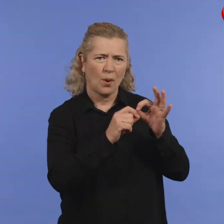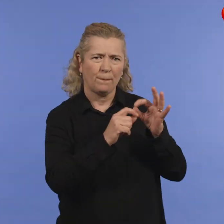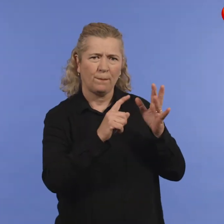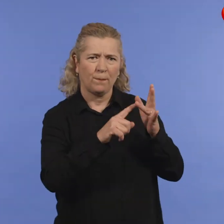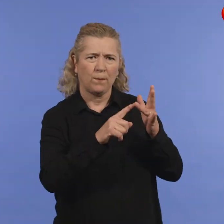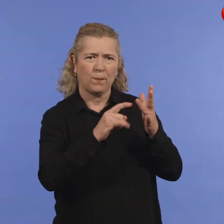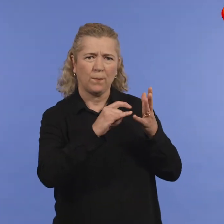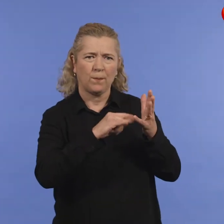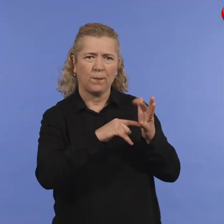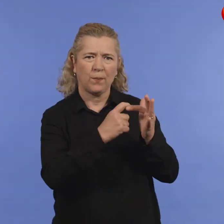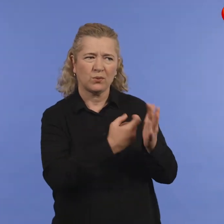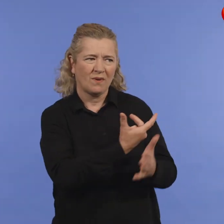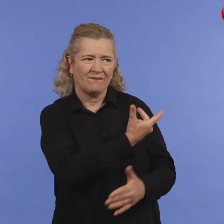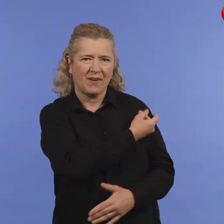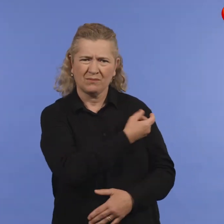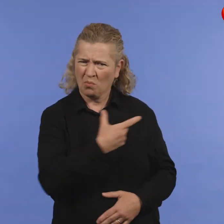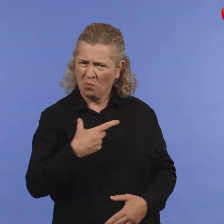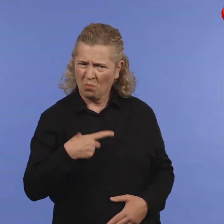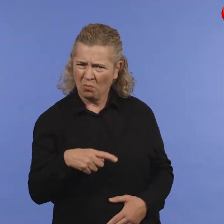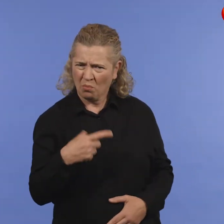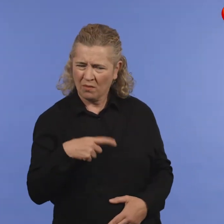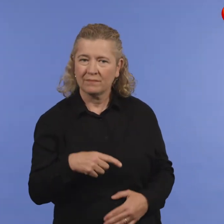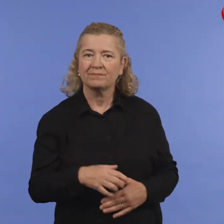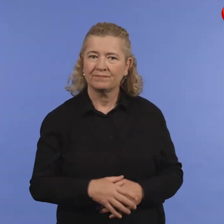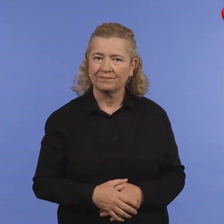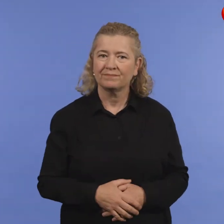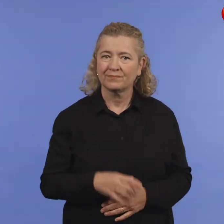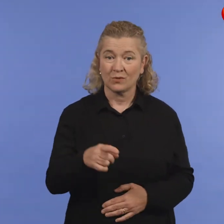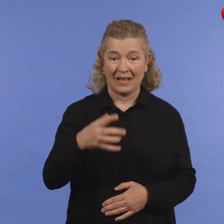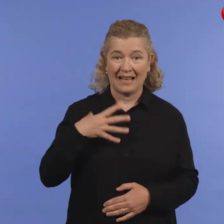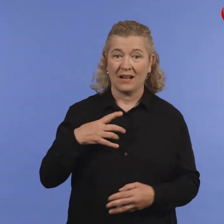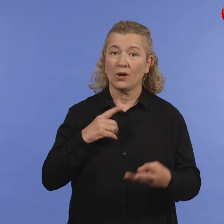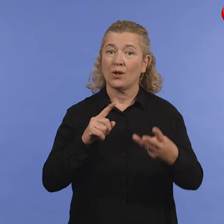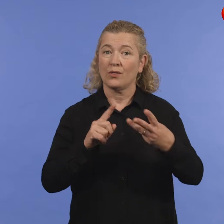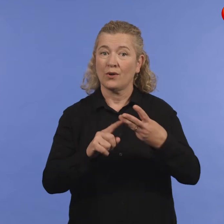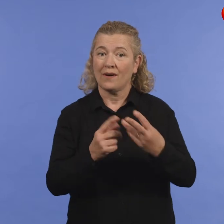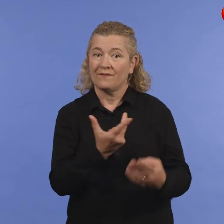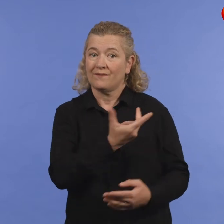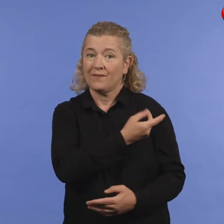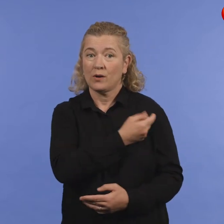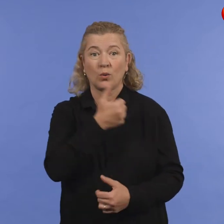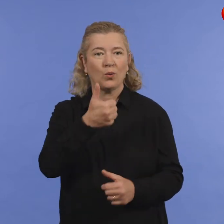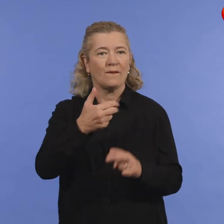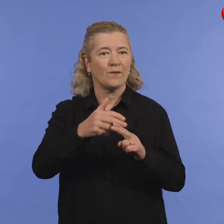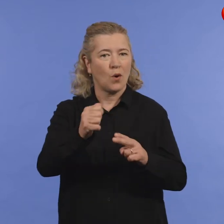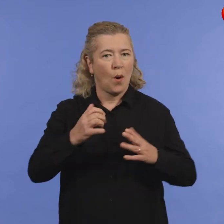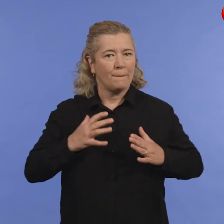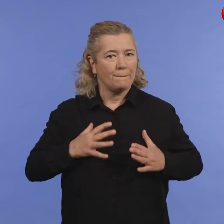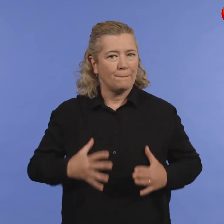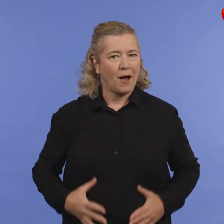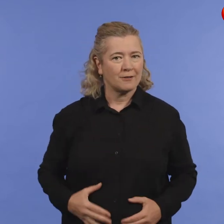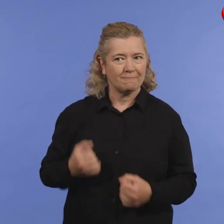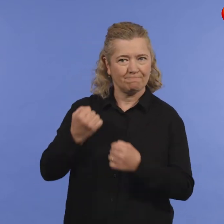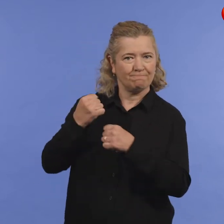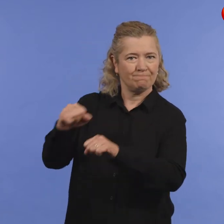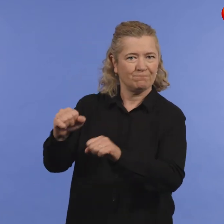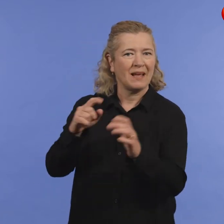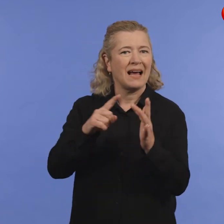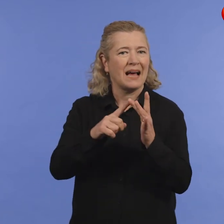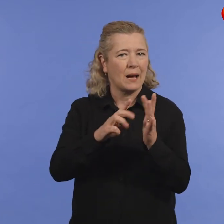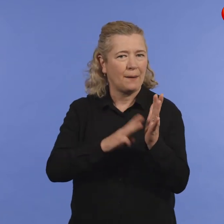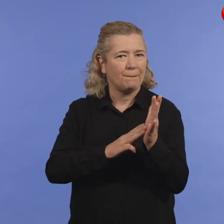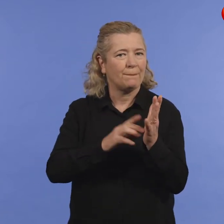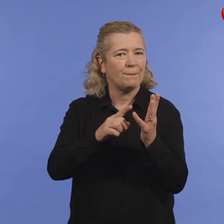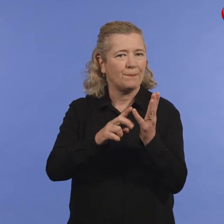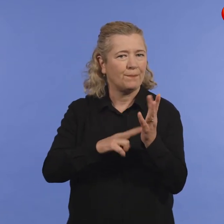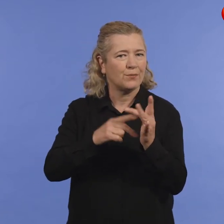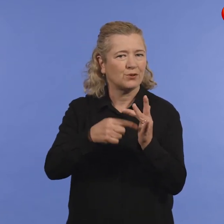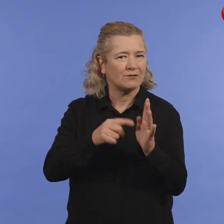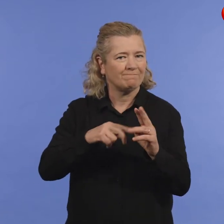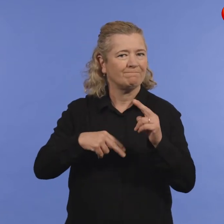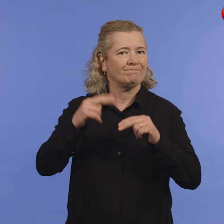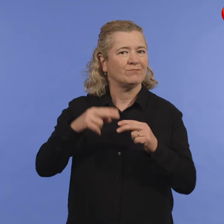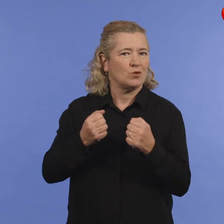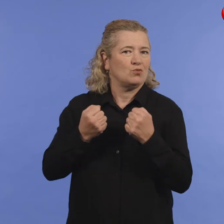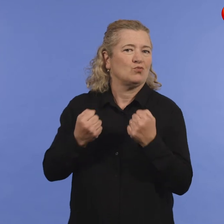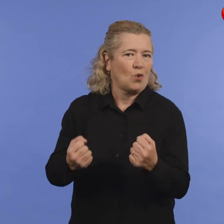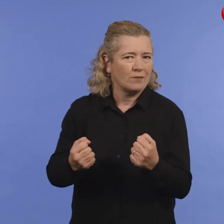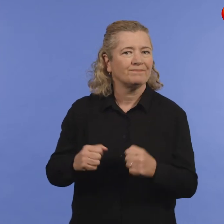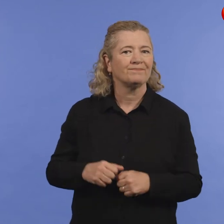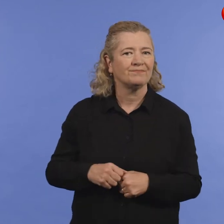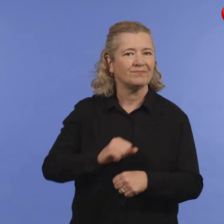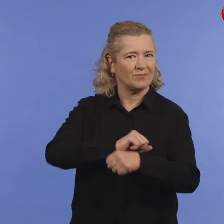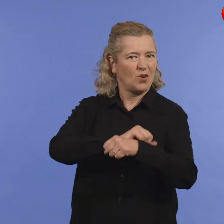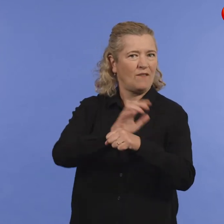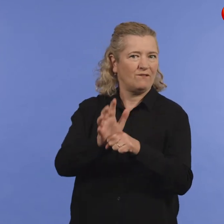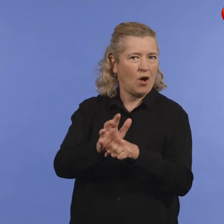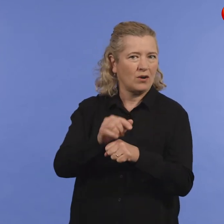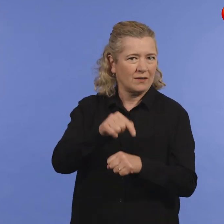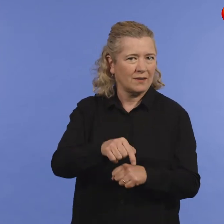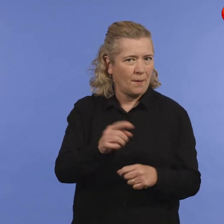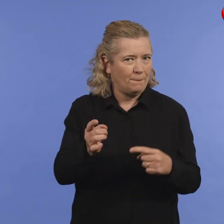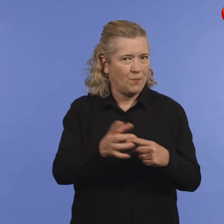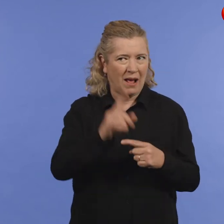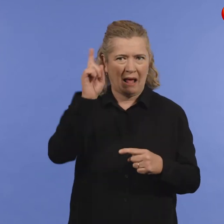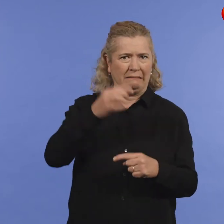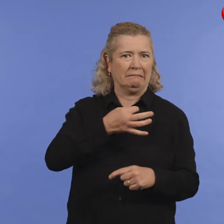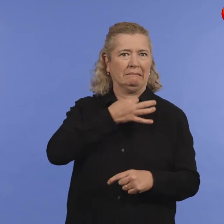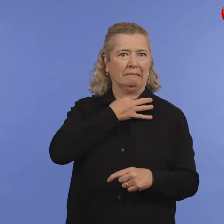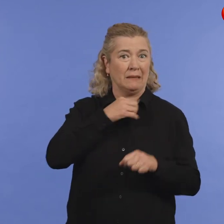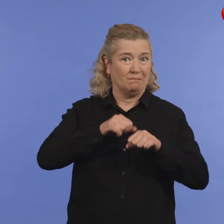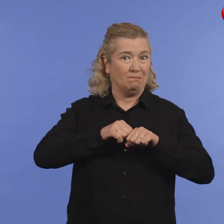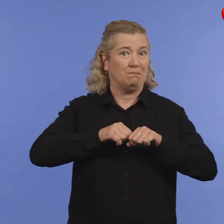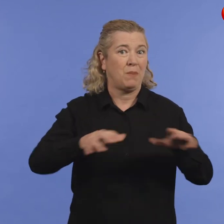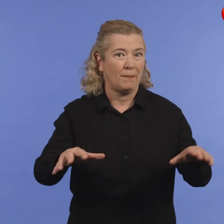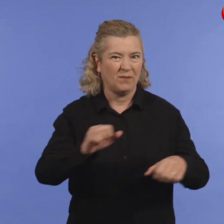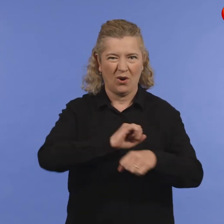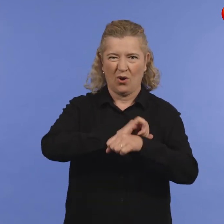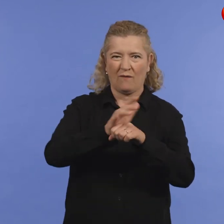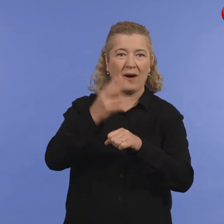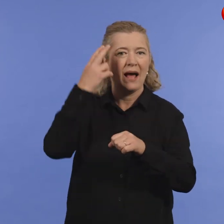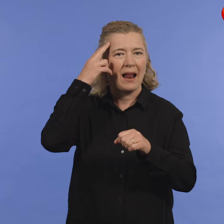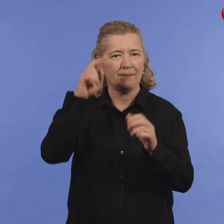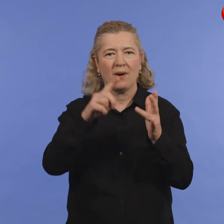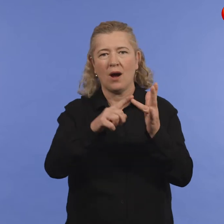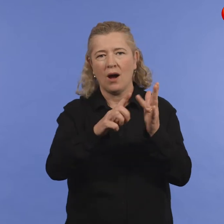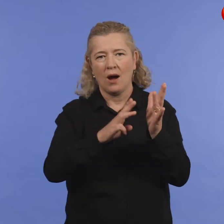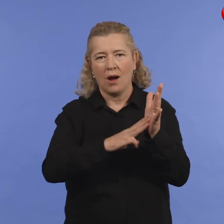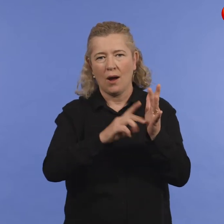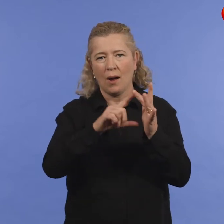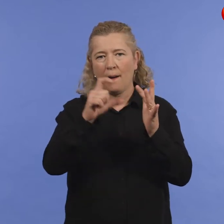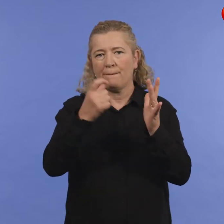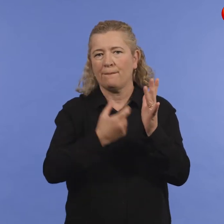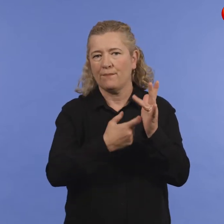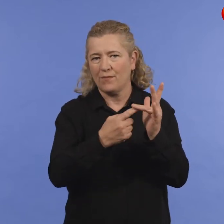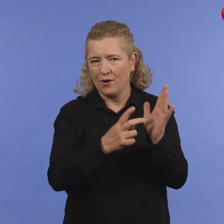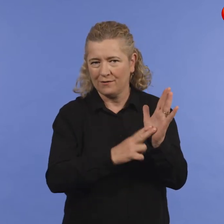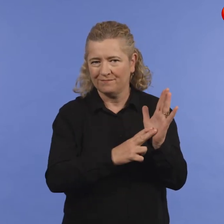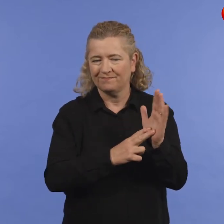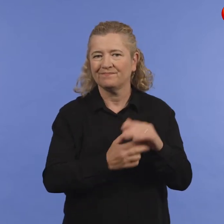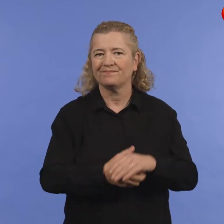You need your third dose to keep up your immunity against COVID-19, which is important with the current Omicron outbreak.